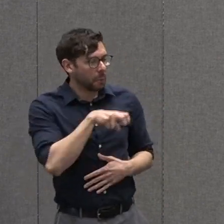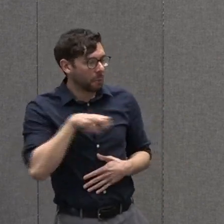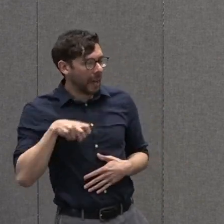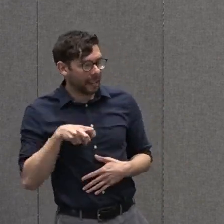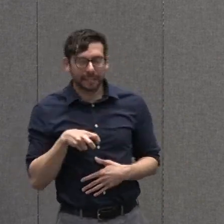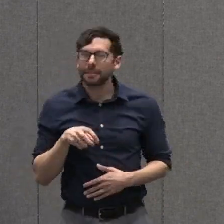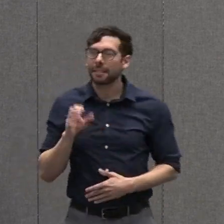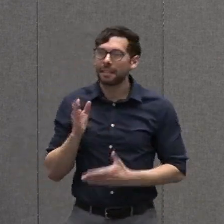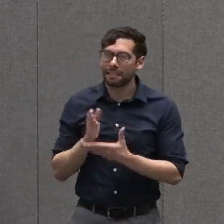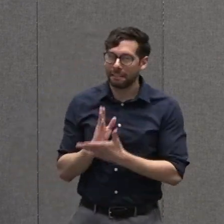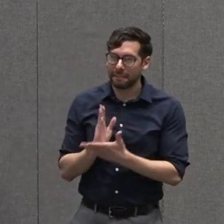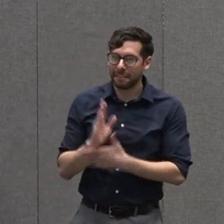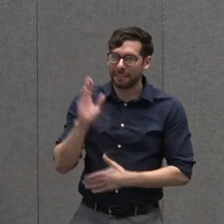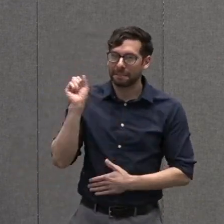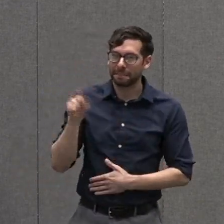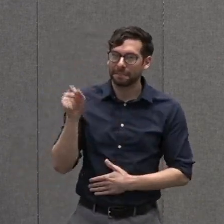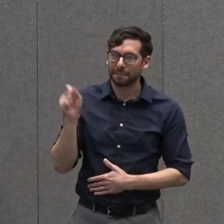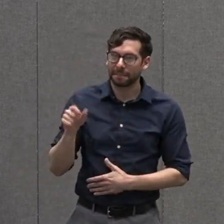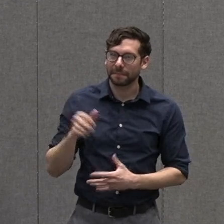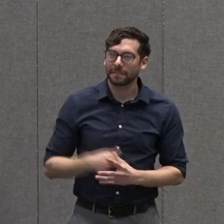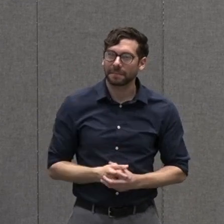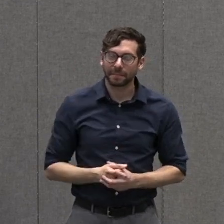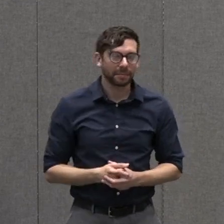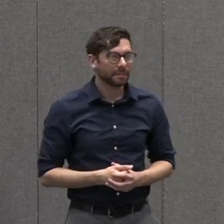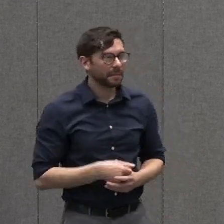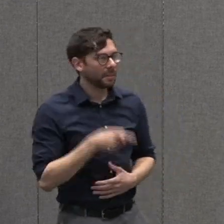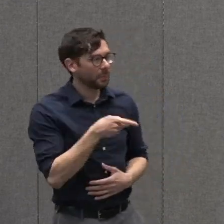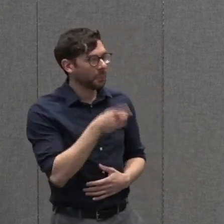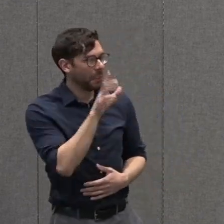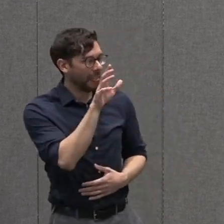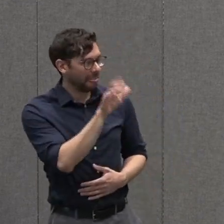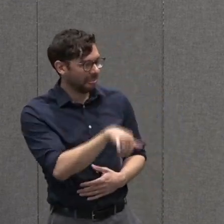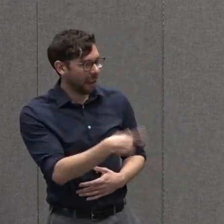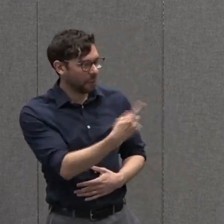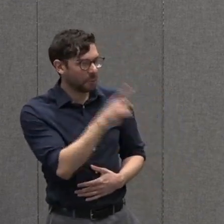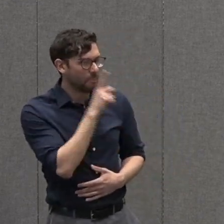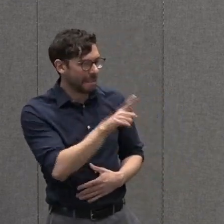Yeah, he's a active little guy, isn't he, or she maybe?